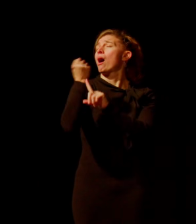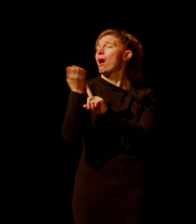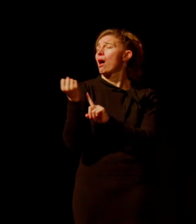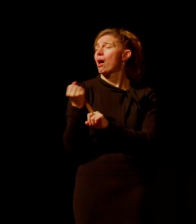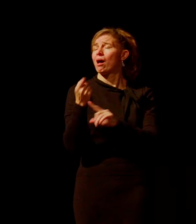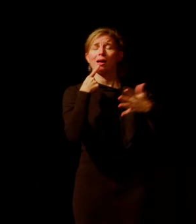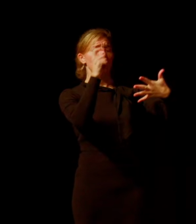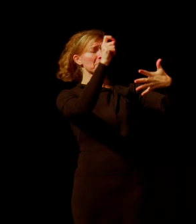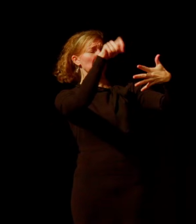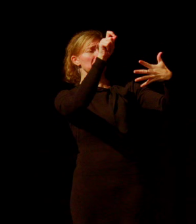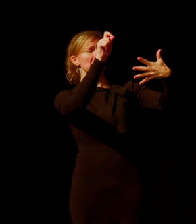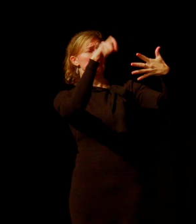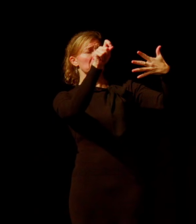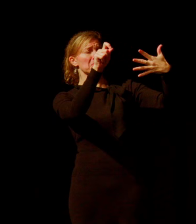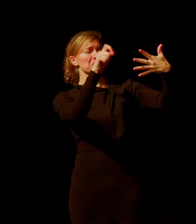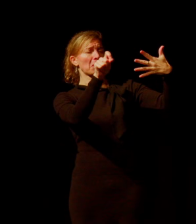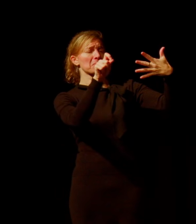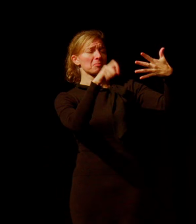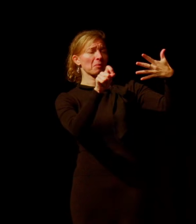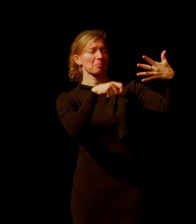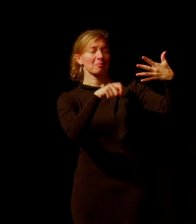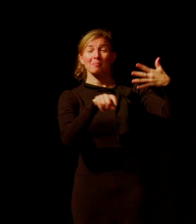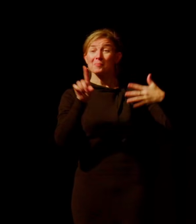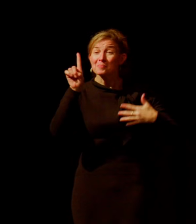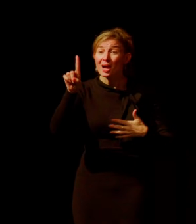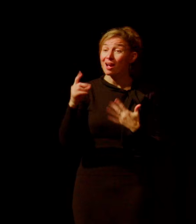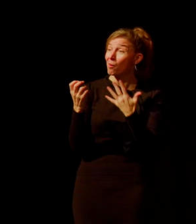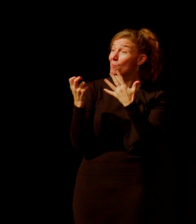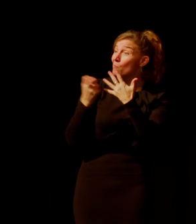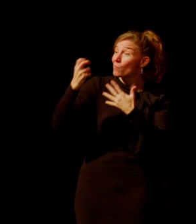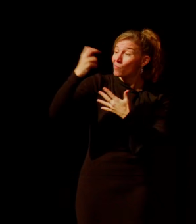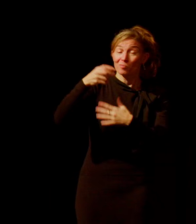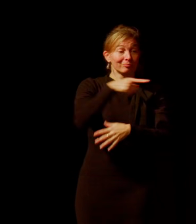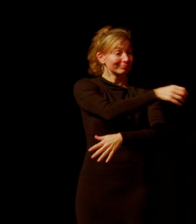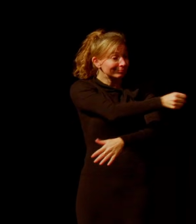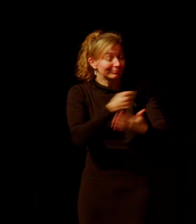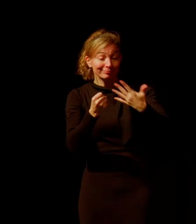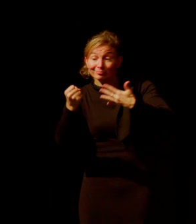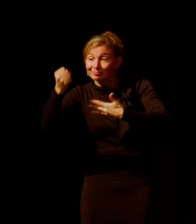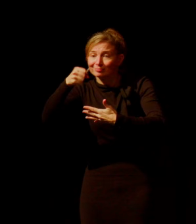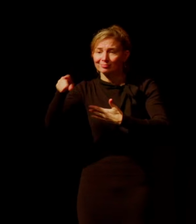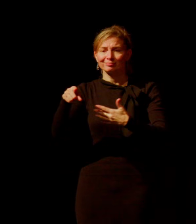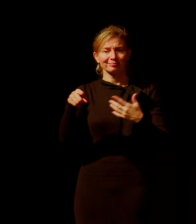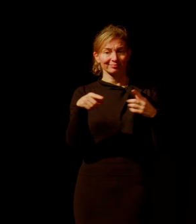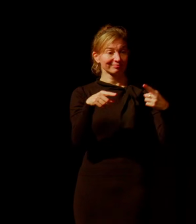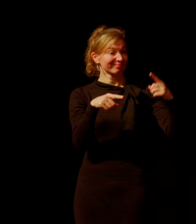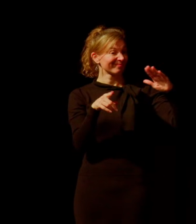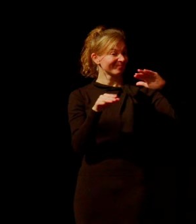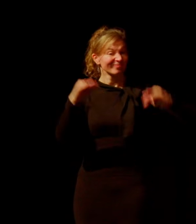However, she has been passed over promotion for promotion in favor of less competent men.